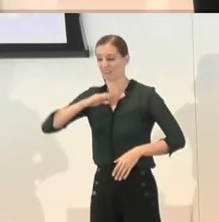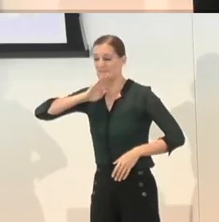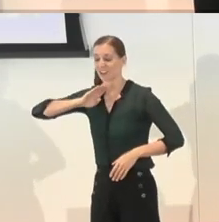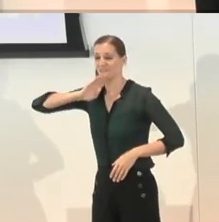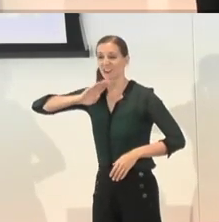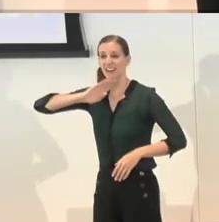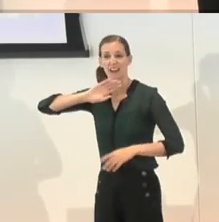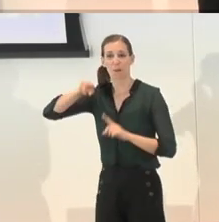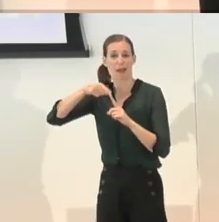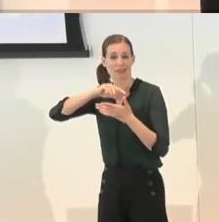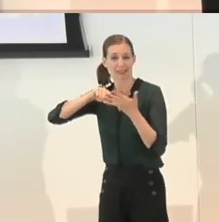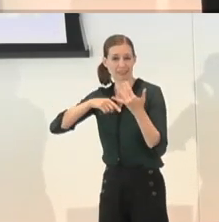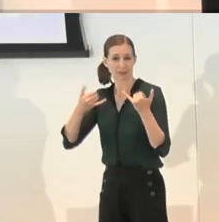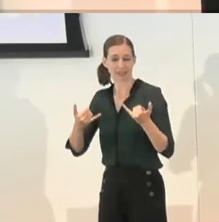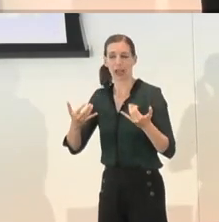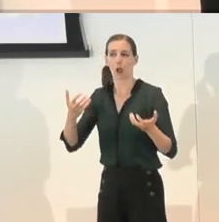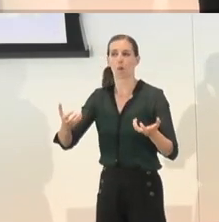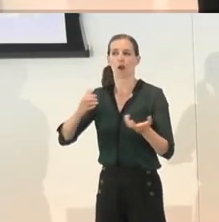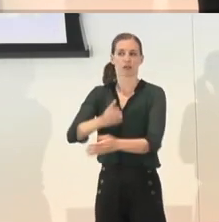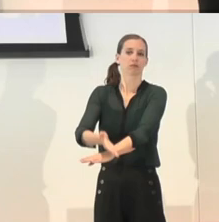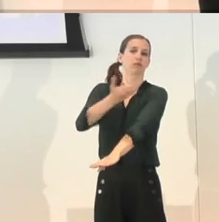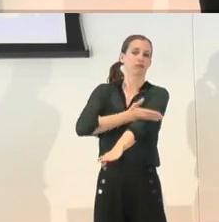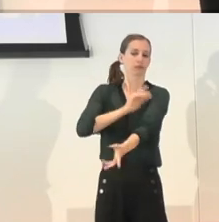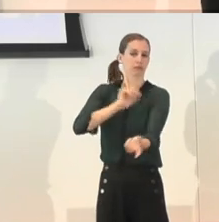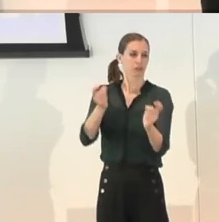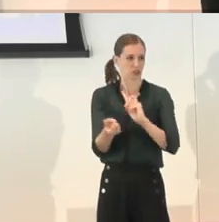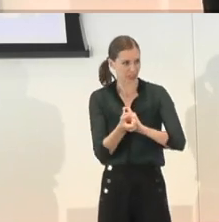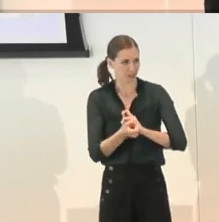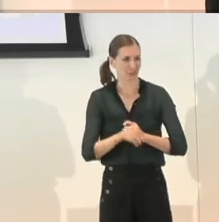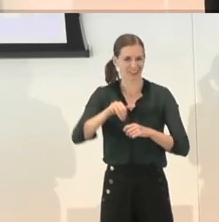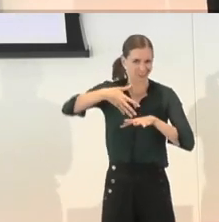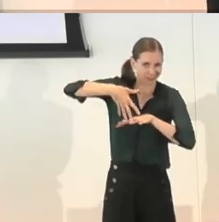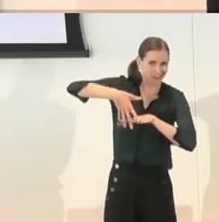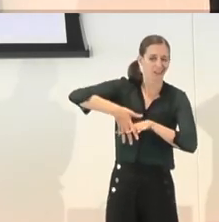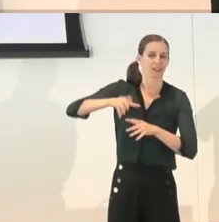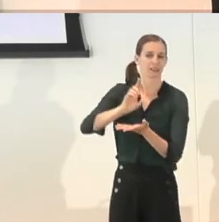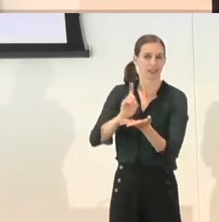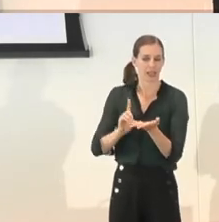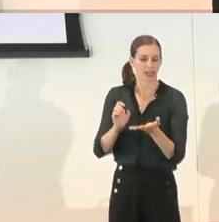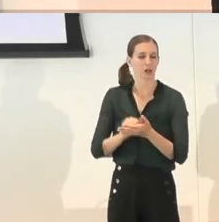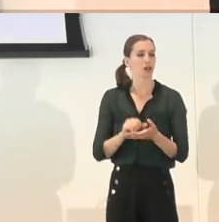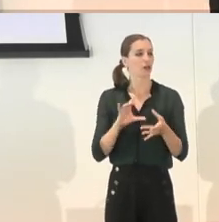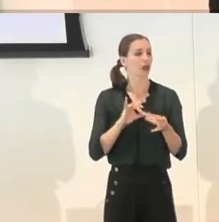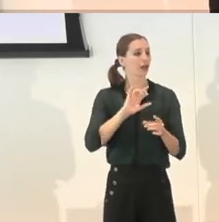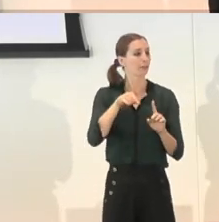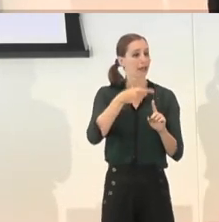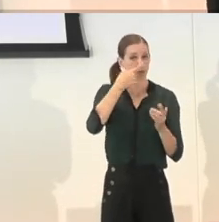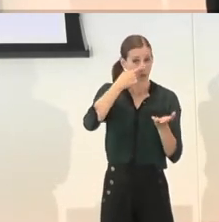better and considerate and considerate design. You are talking about researchers want this. I think